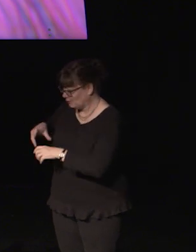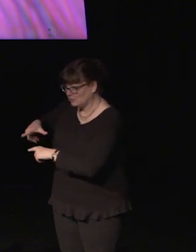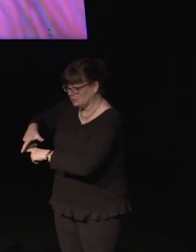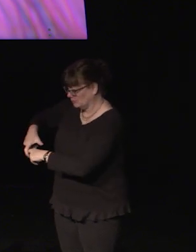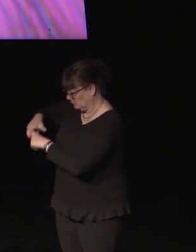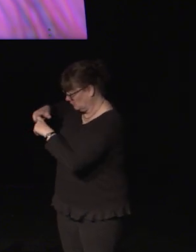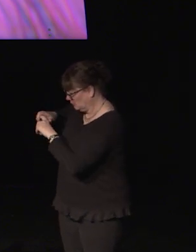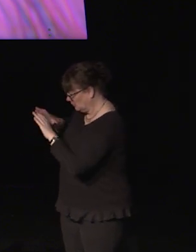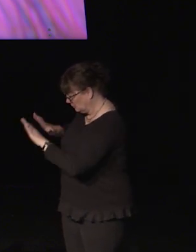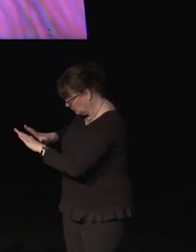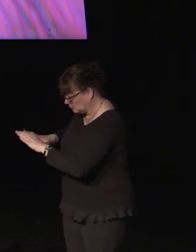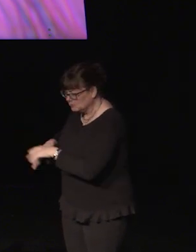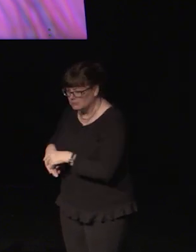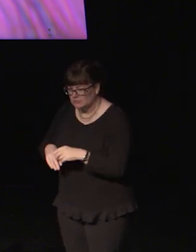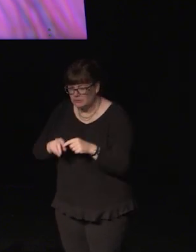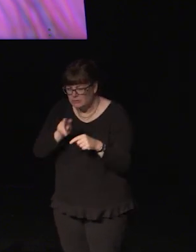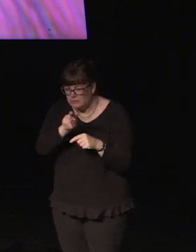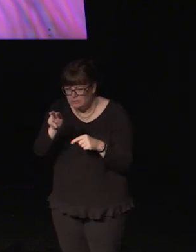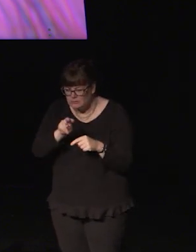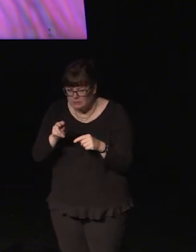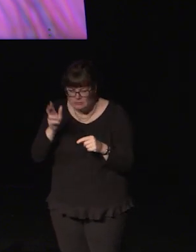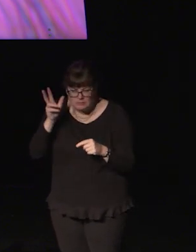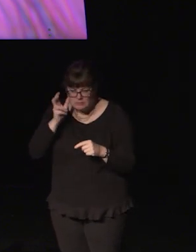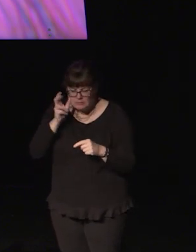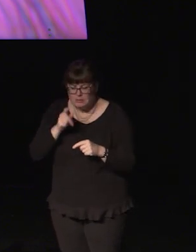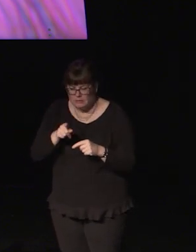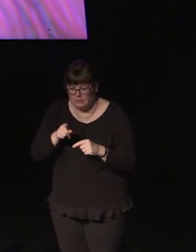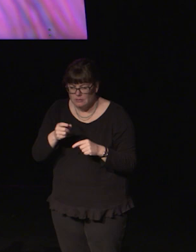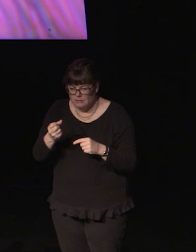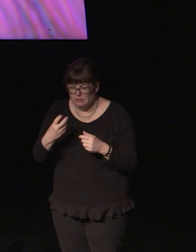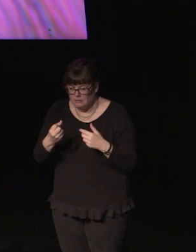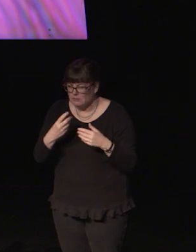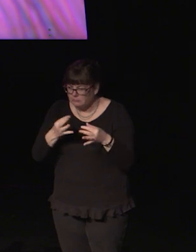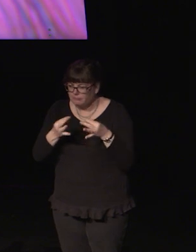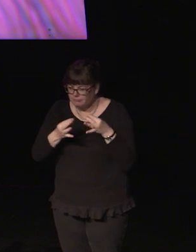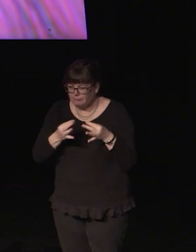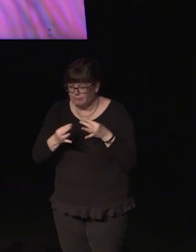you know, have some of that audio we talked about. We talked earlier this morning